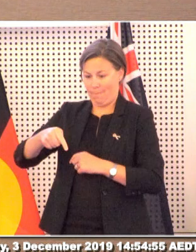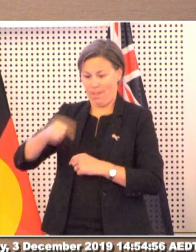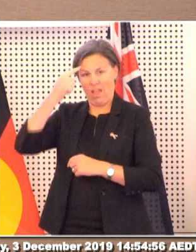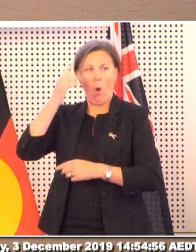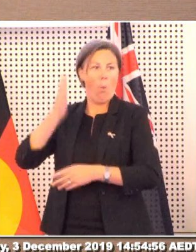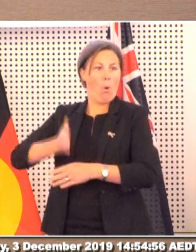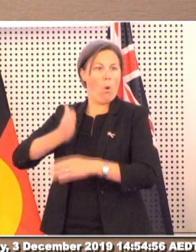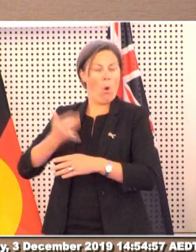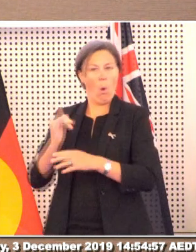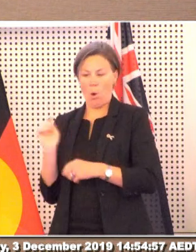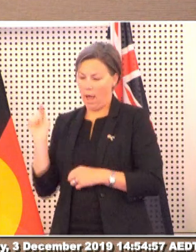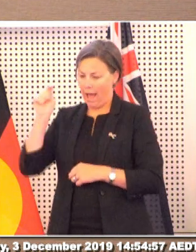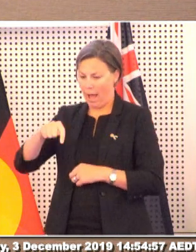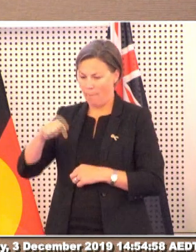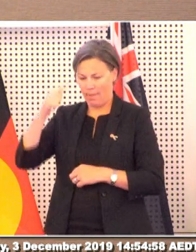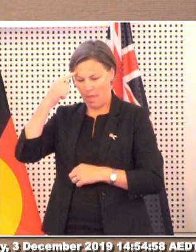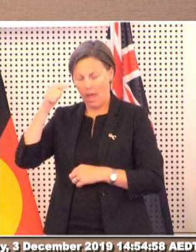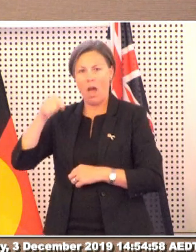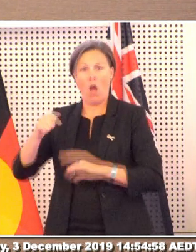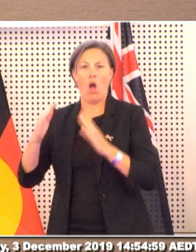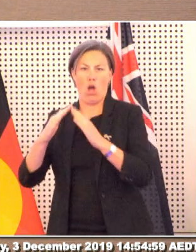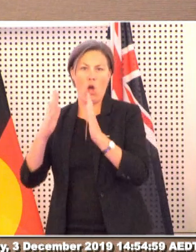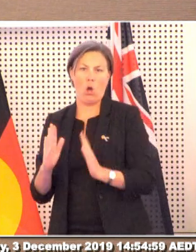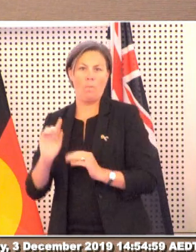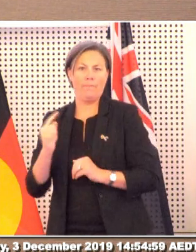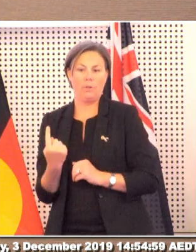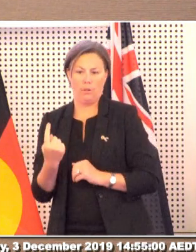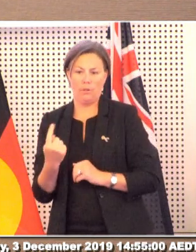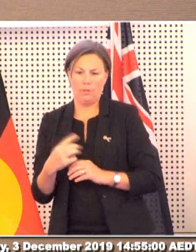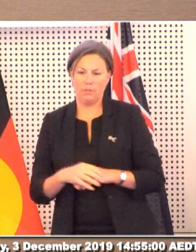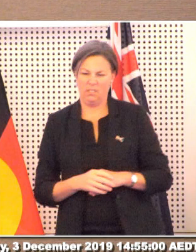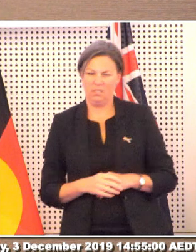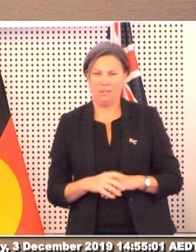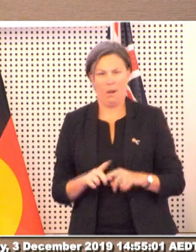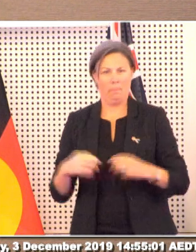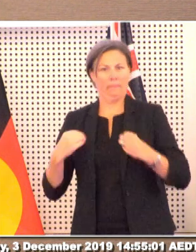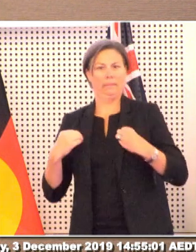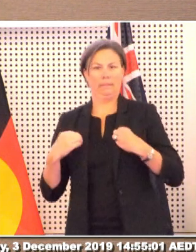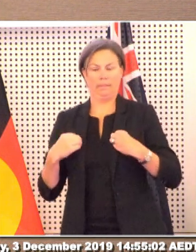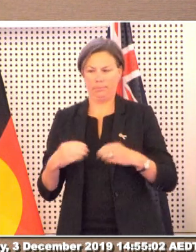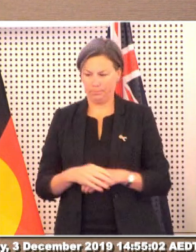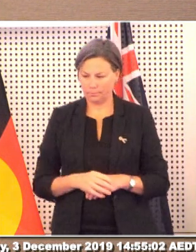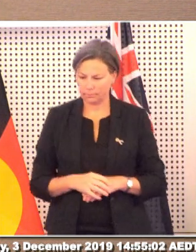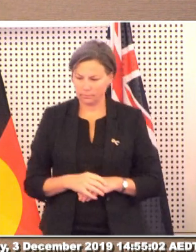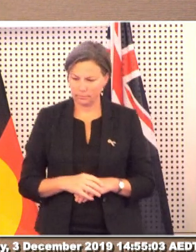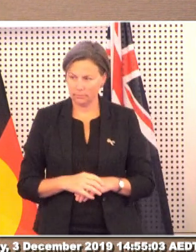organised around the people coming into the house to provide services rather than the other way around.